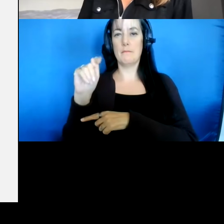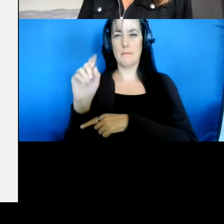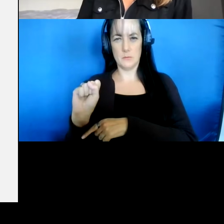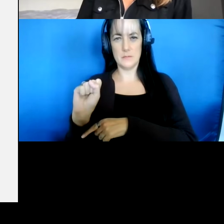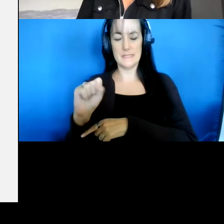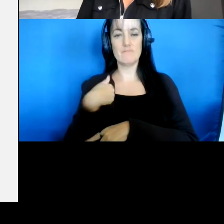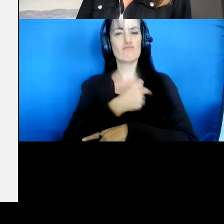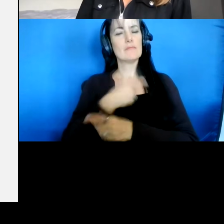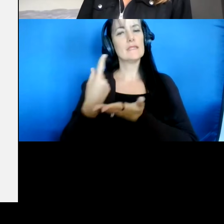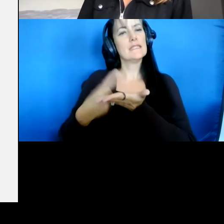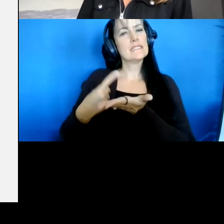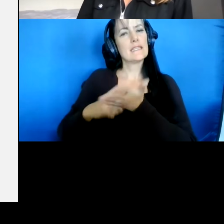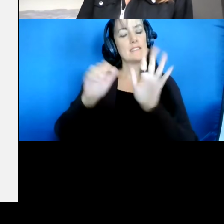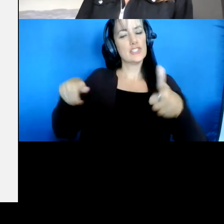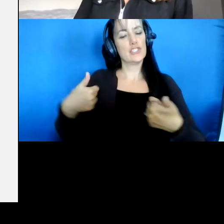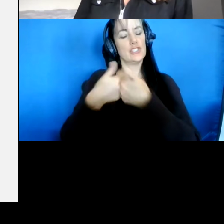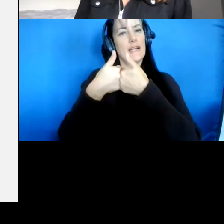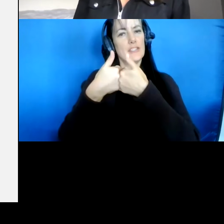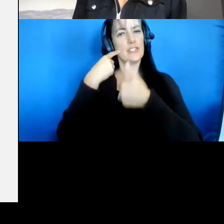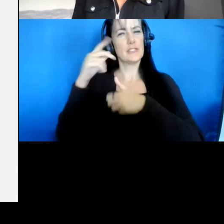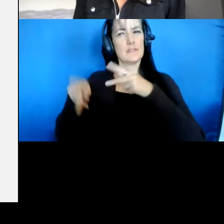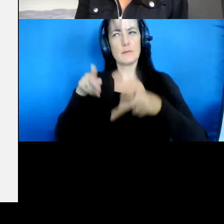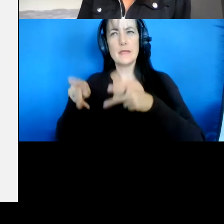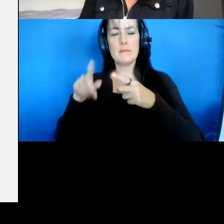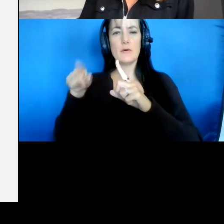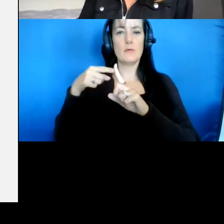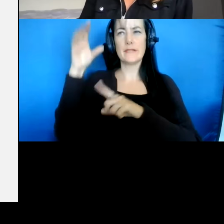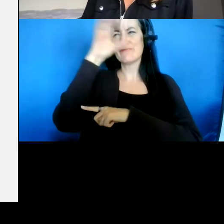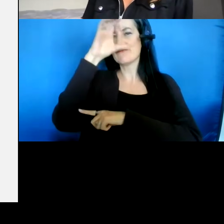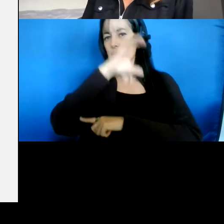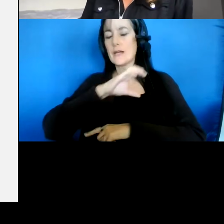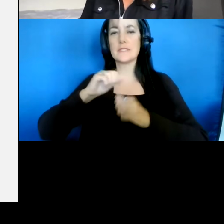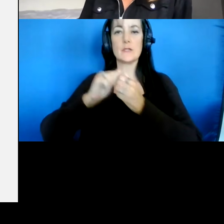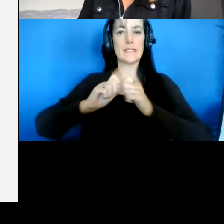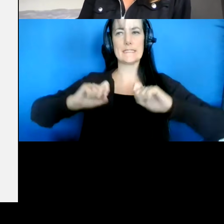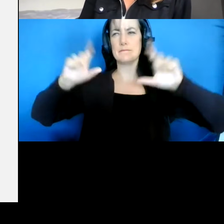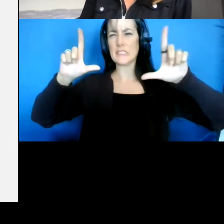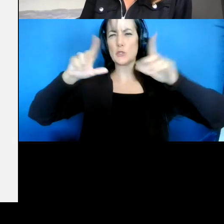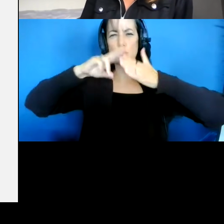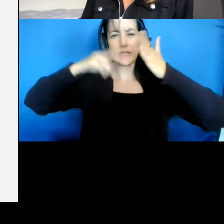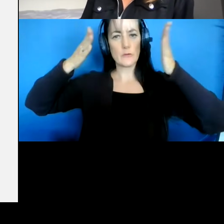people experience when browsing with a screen reader, a keyboard, or screen magnification.